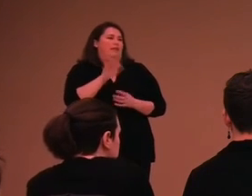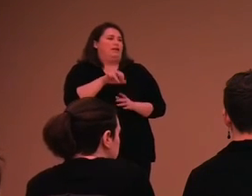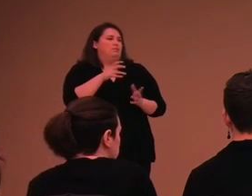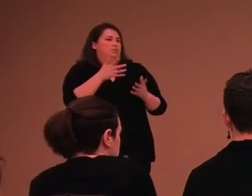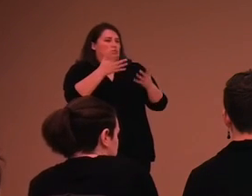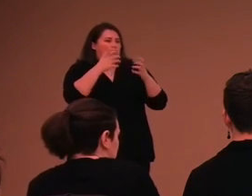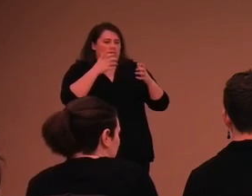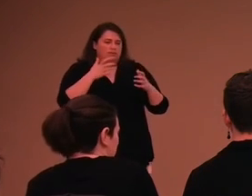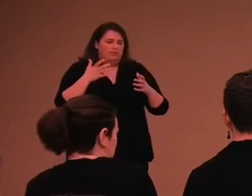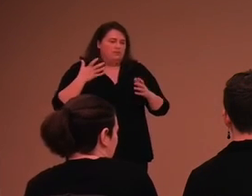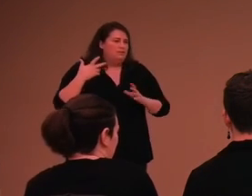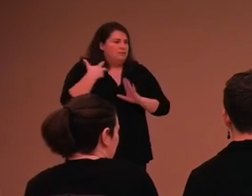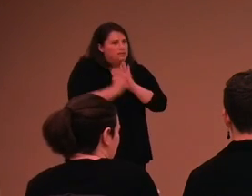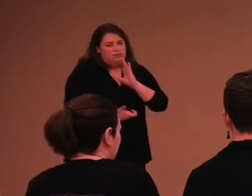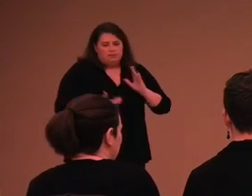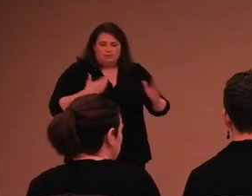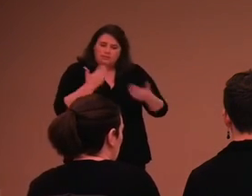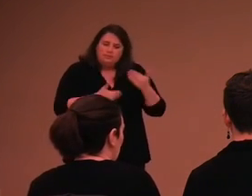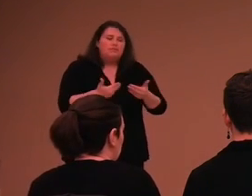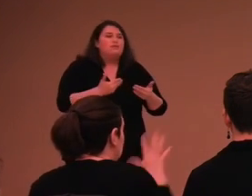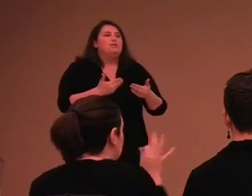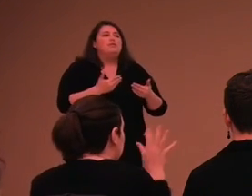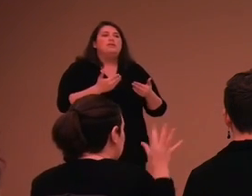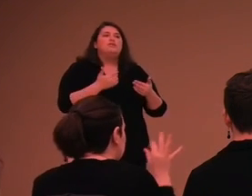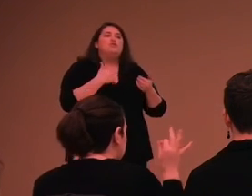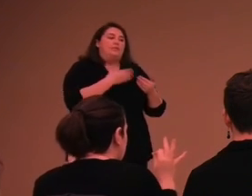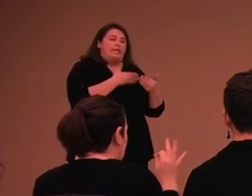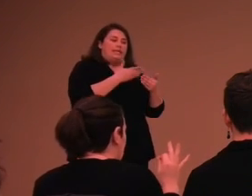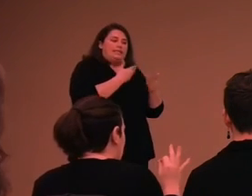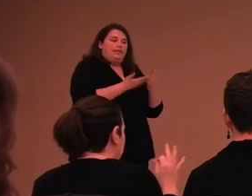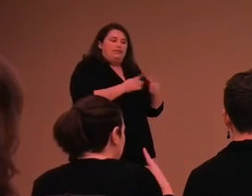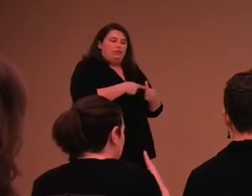Some people call the low-hanging fruit And then where you go from there through the physical accessibility